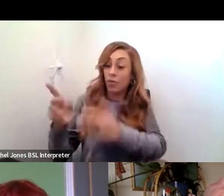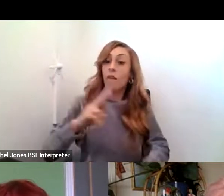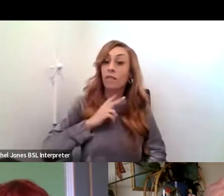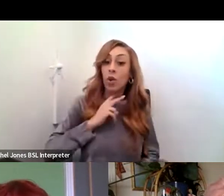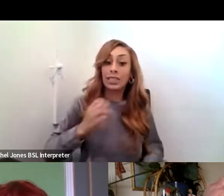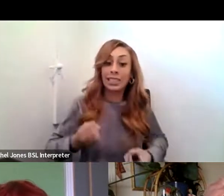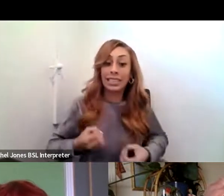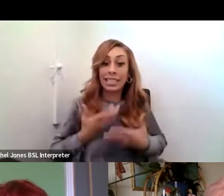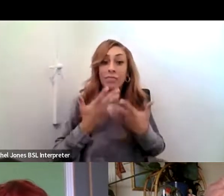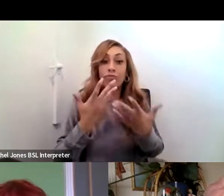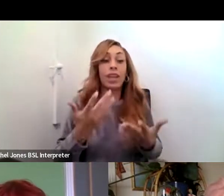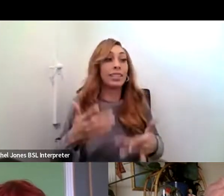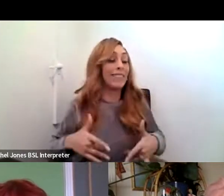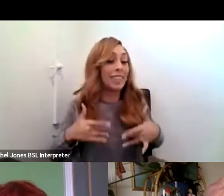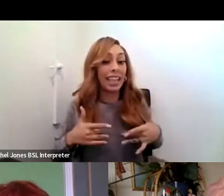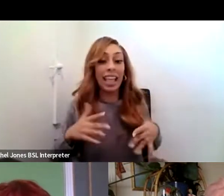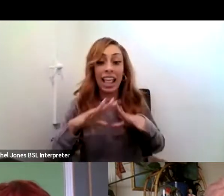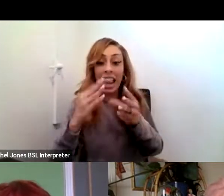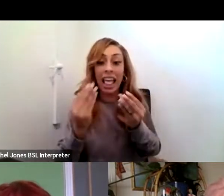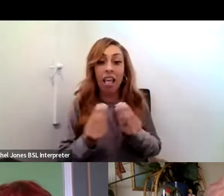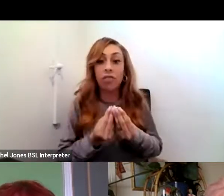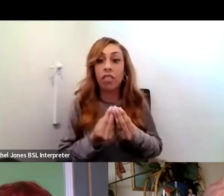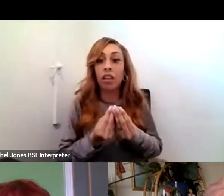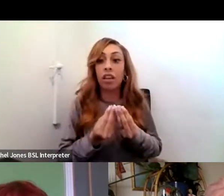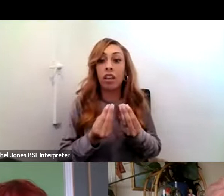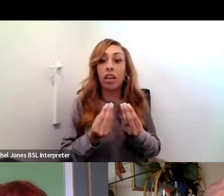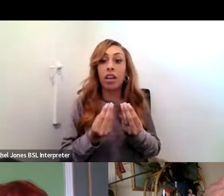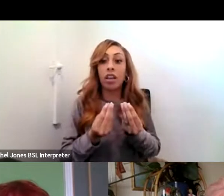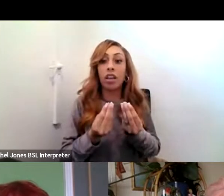about how everything was opened up,